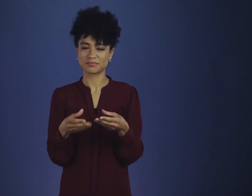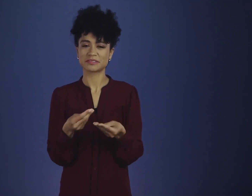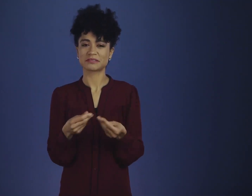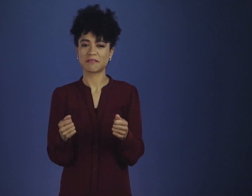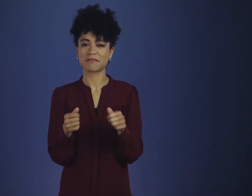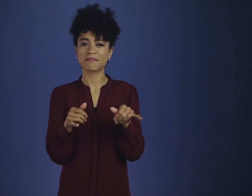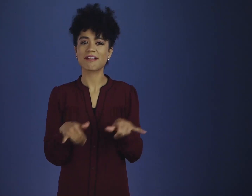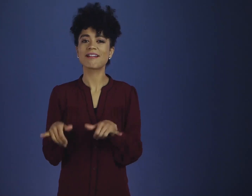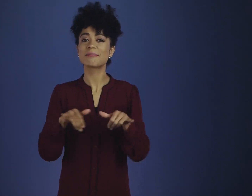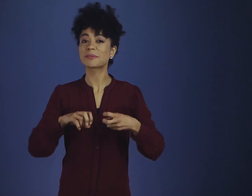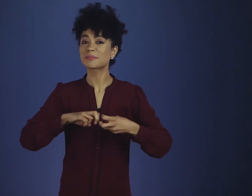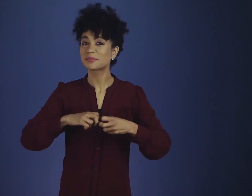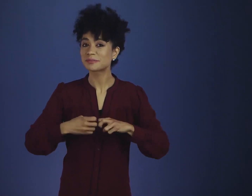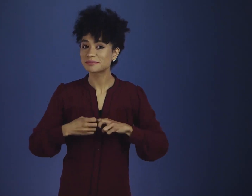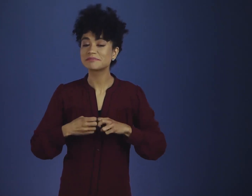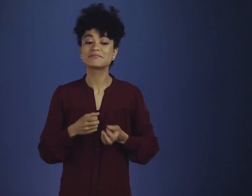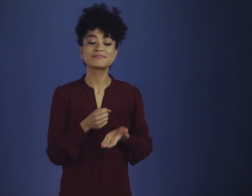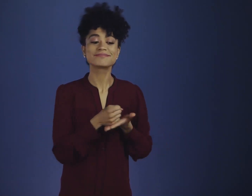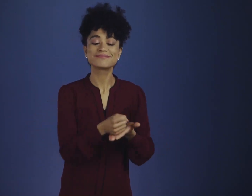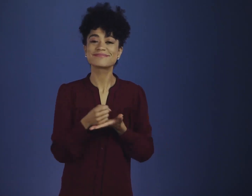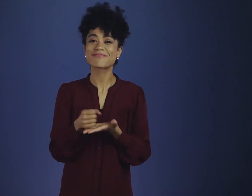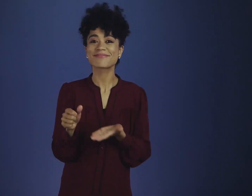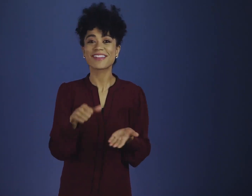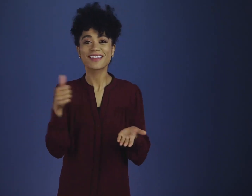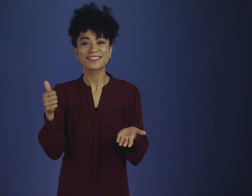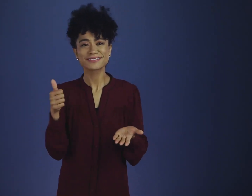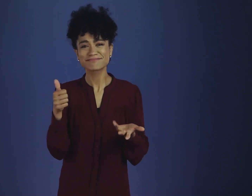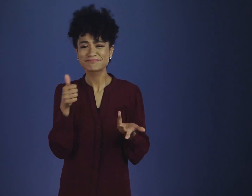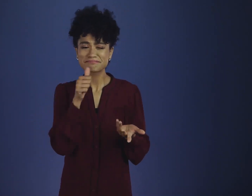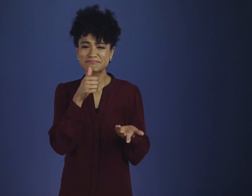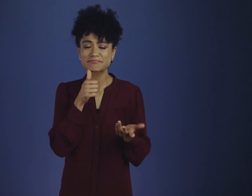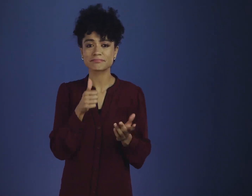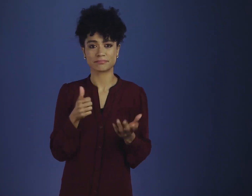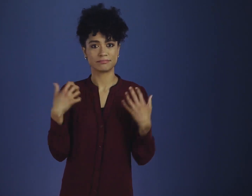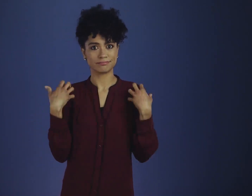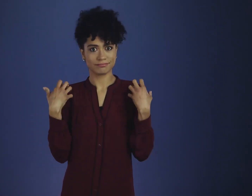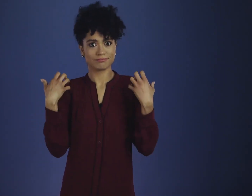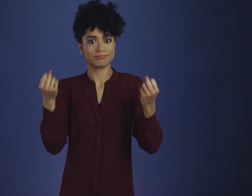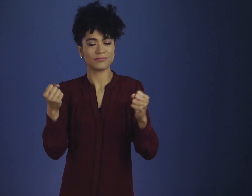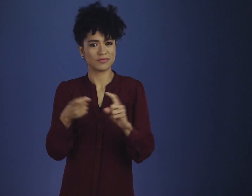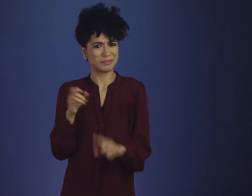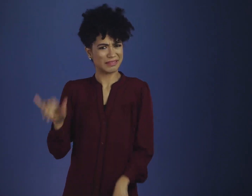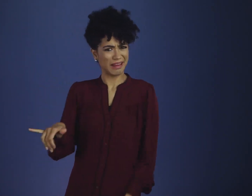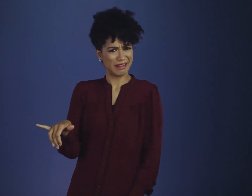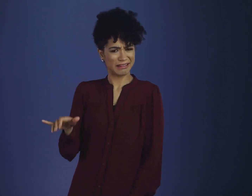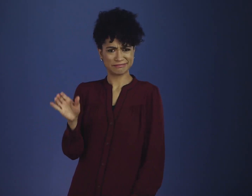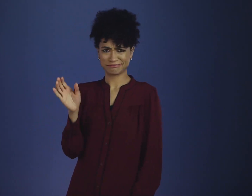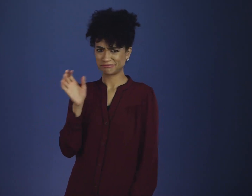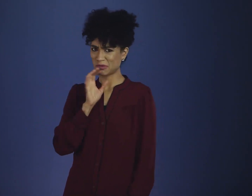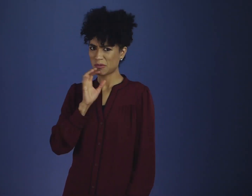who are banded together to solve their common problems and to help fellow sufferers in recovery